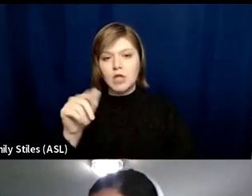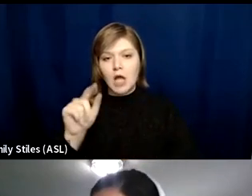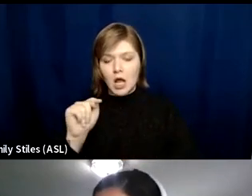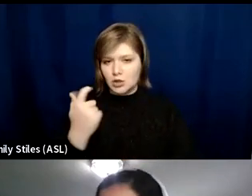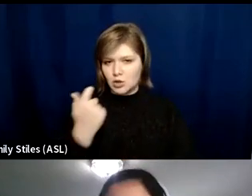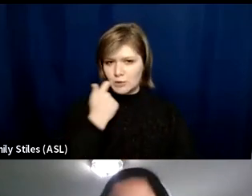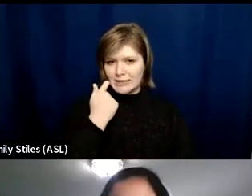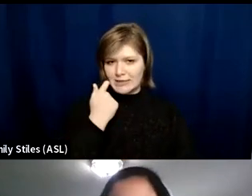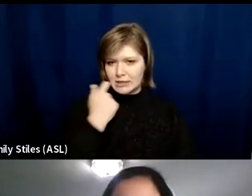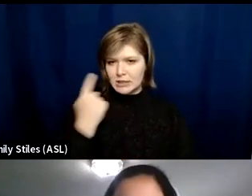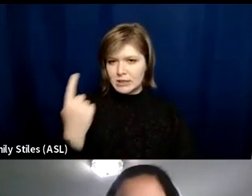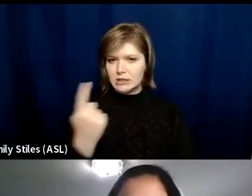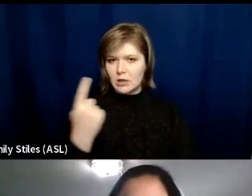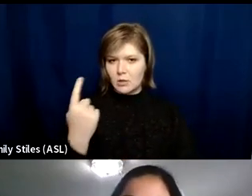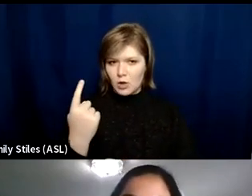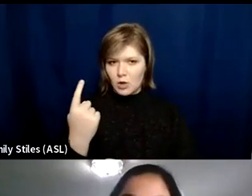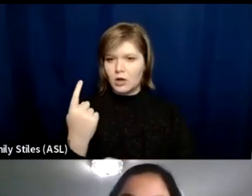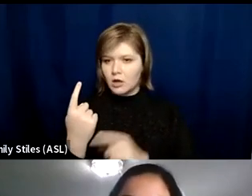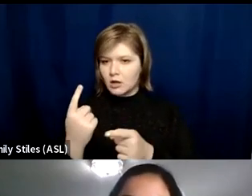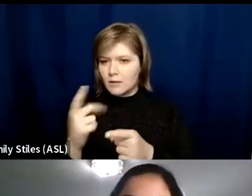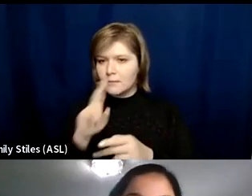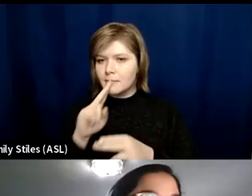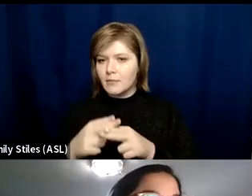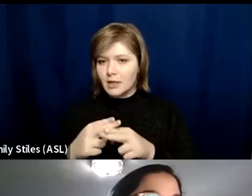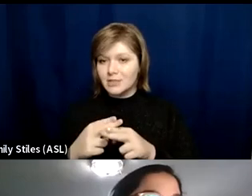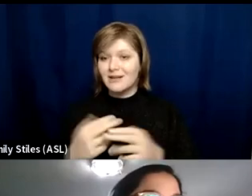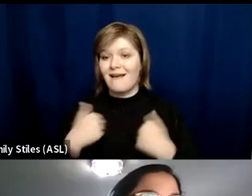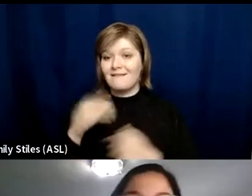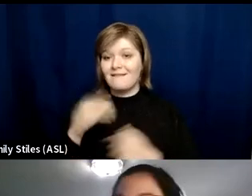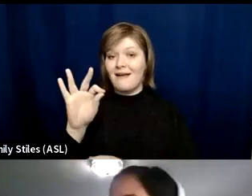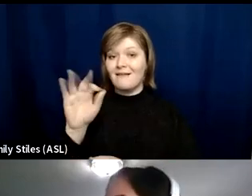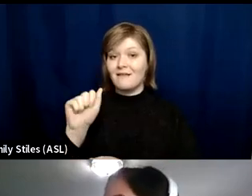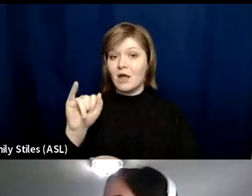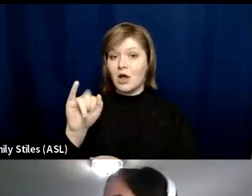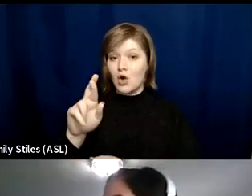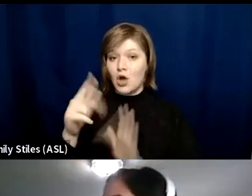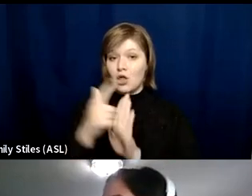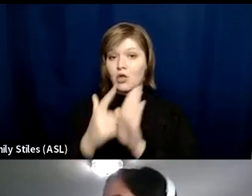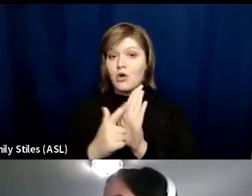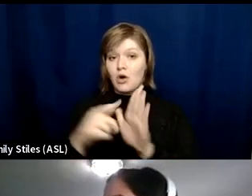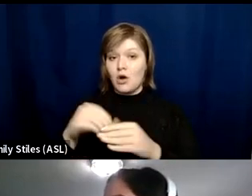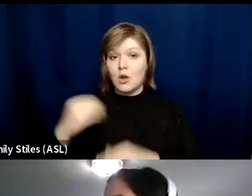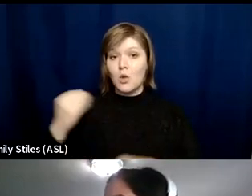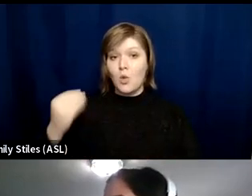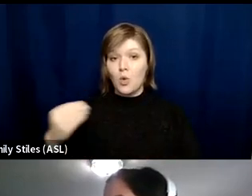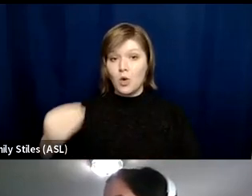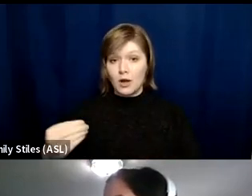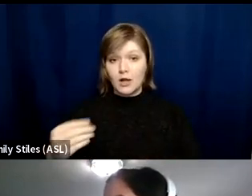And then they offer in parentheses there usually not available, or only for people over 62 and my client is under age 62.